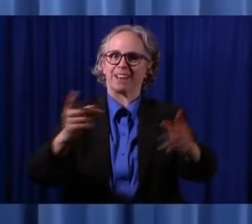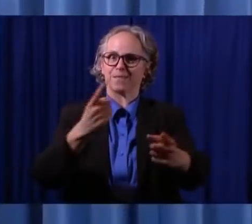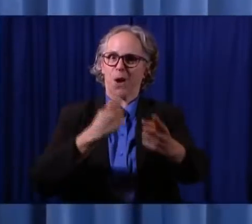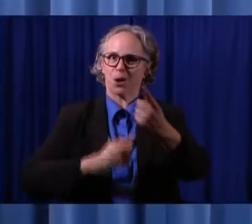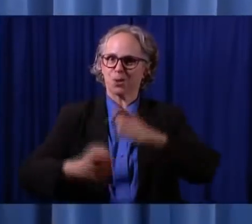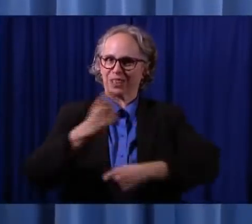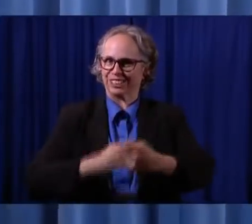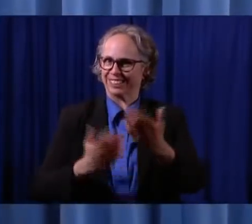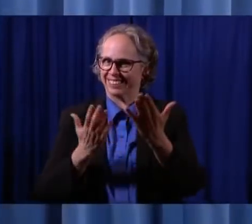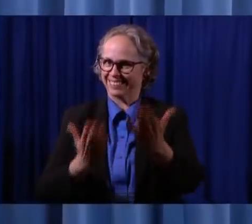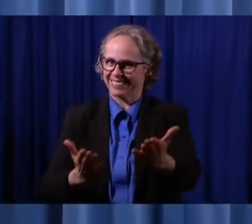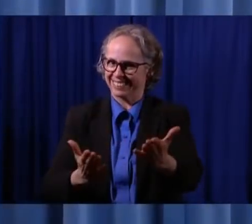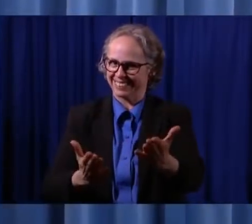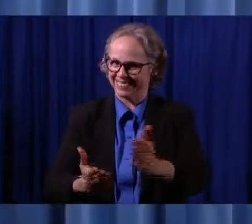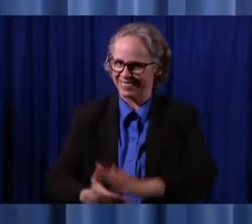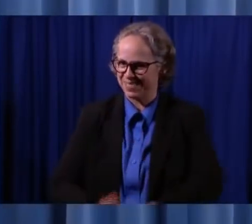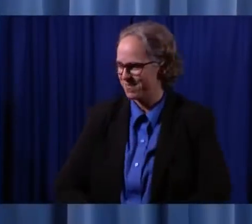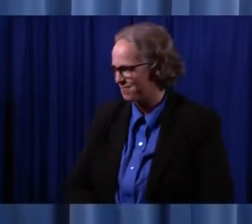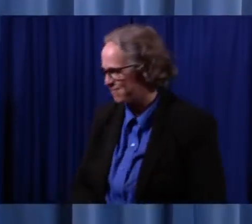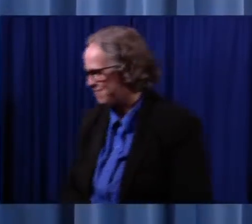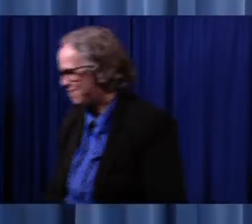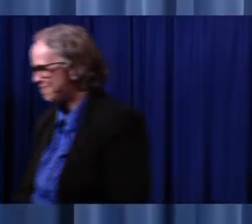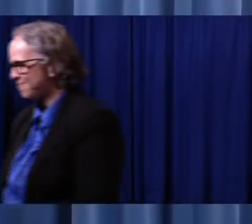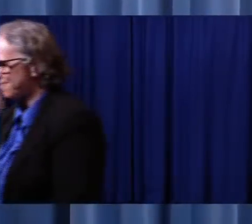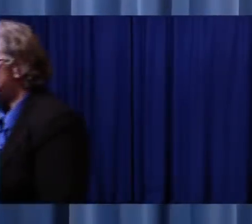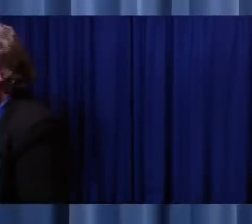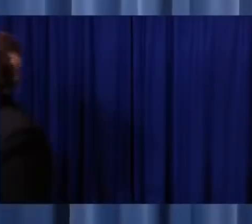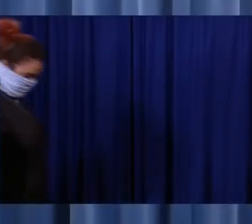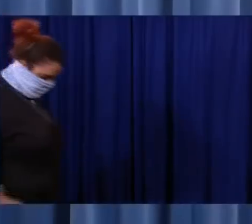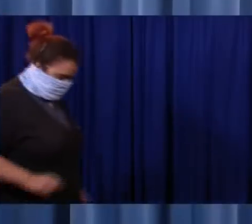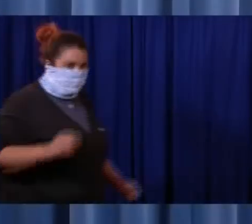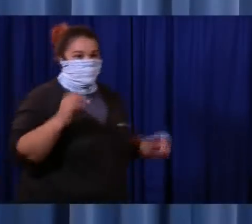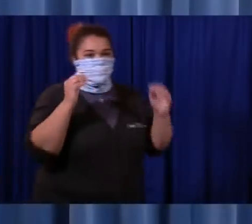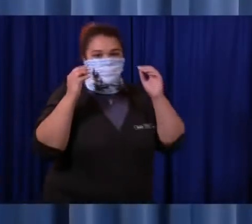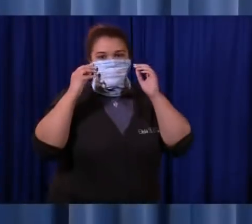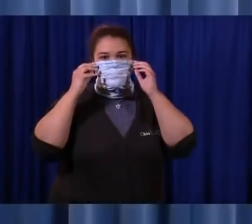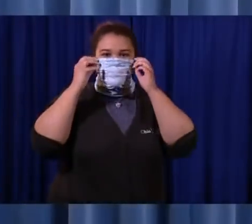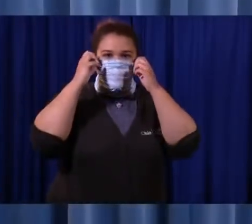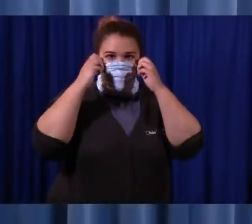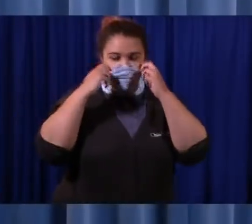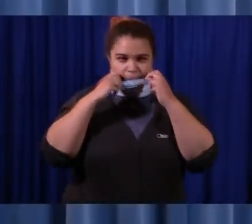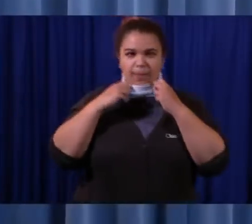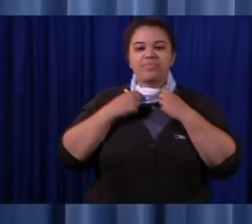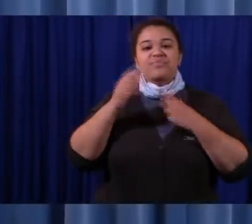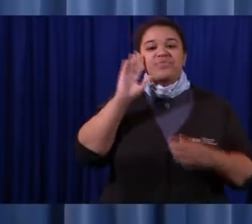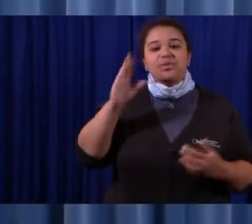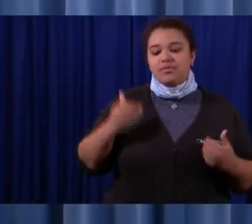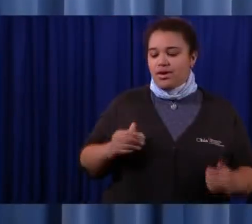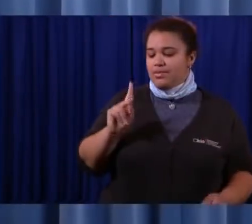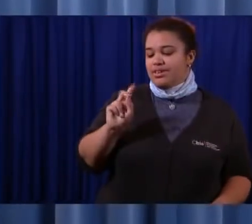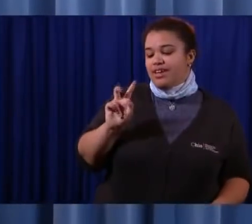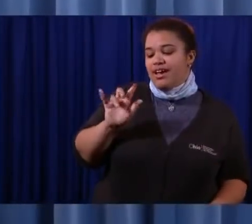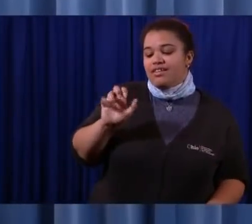WE APPRECIATE THAT COLLABORATION WITH OUR WORKING GROUP AND THE HIGH SCHOOL ATHLETIC ASSOCIATION AND IT IS GREAT TO SEE WE WILL BE ABLE TO TAKE THAT NEXT STEP STARTING NEXT WEEK. THANK YOU.